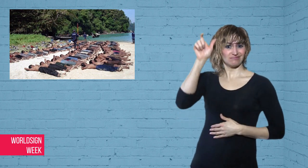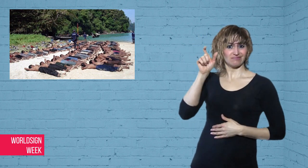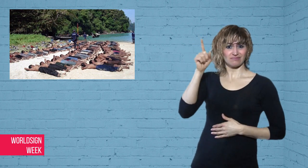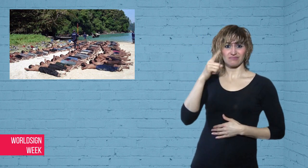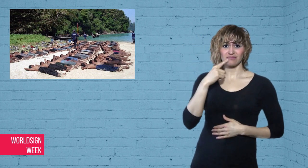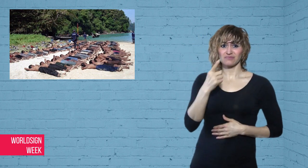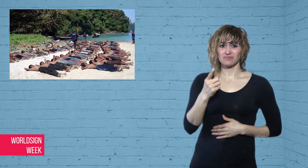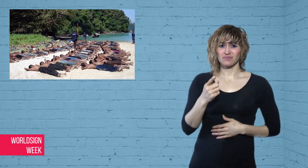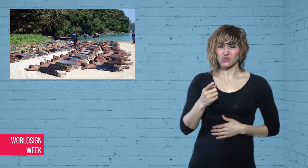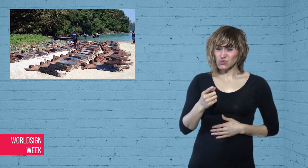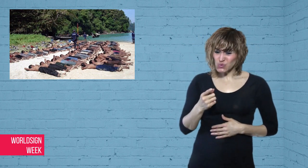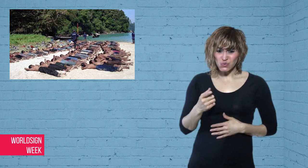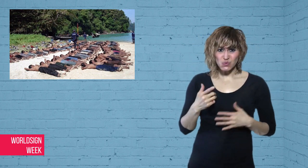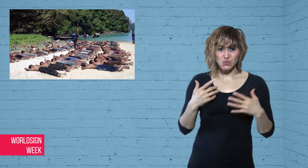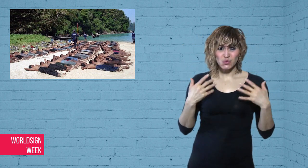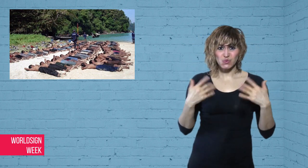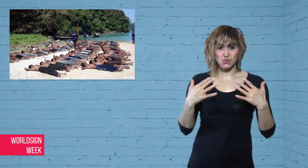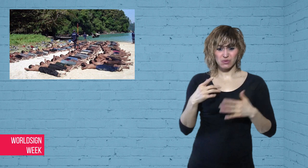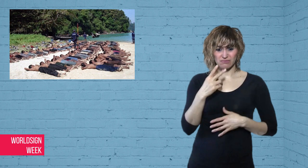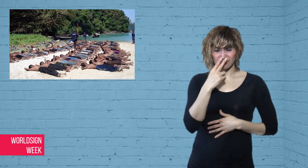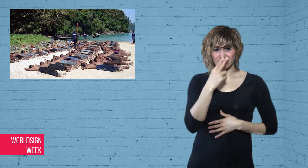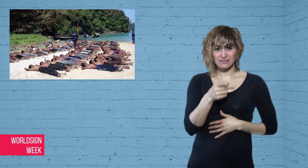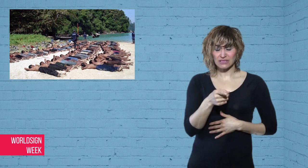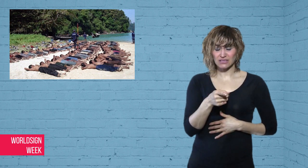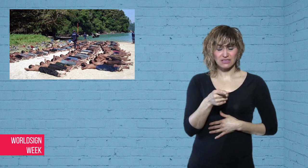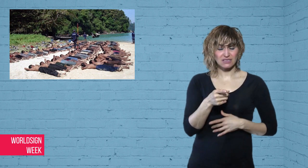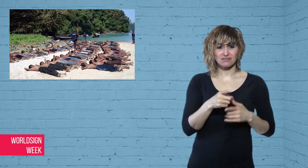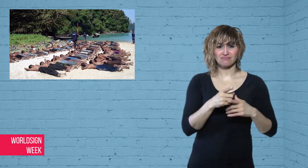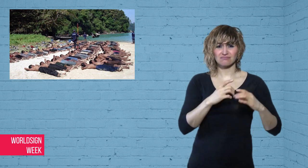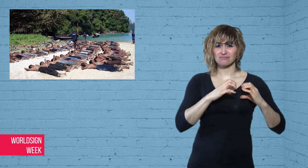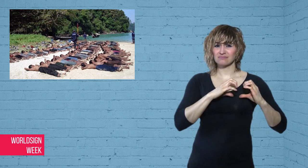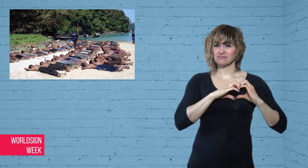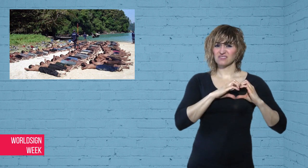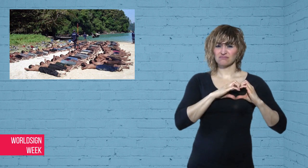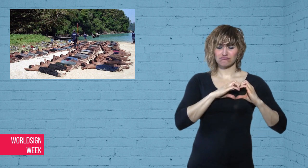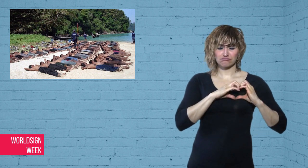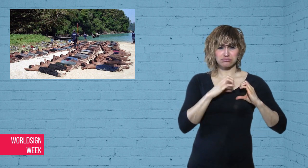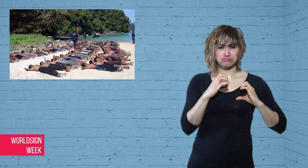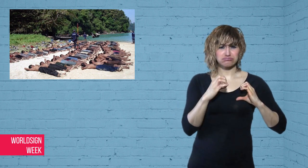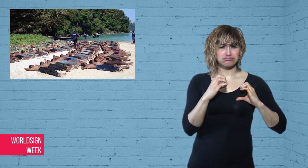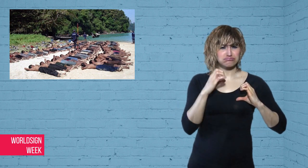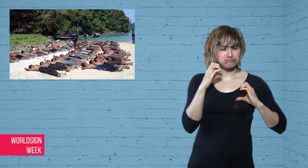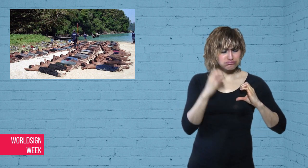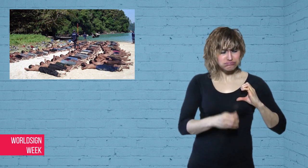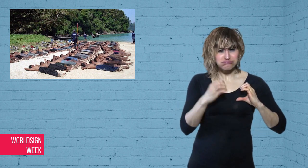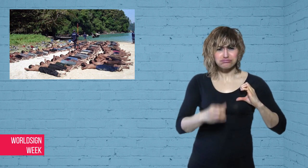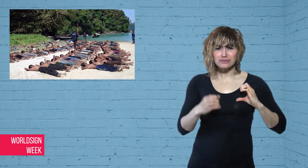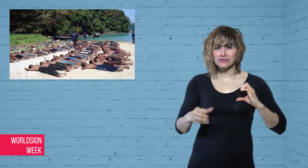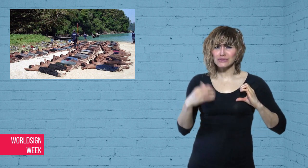said “the devastating cruelty” the